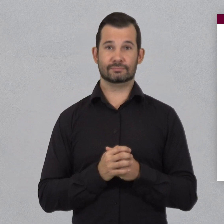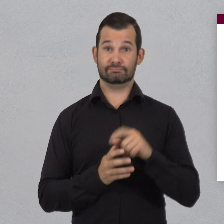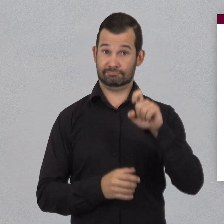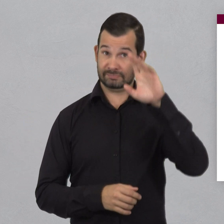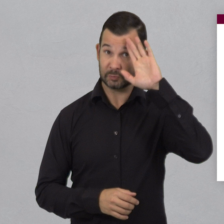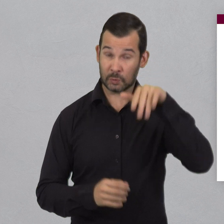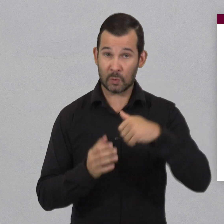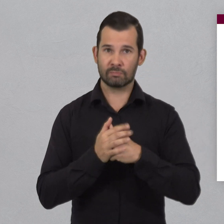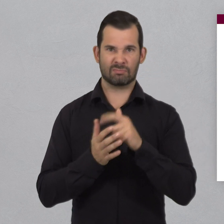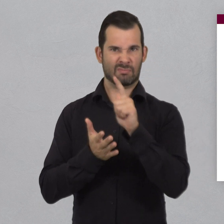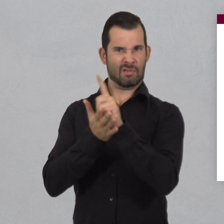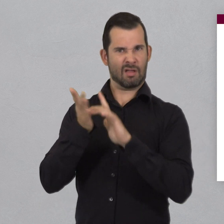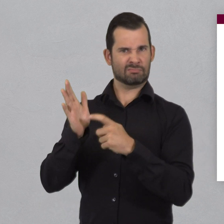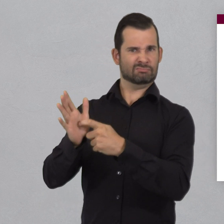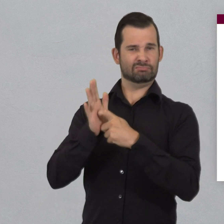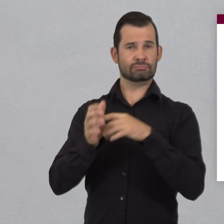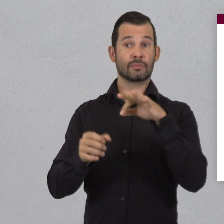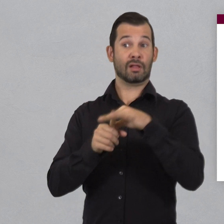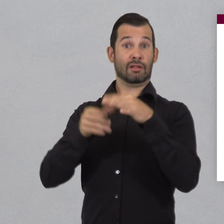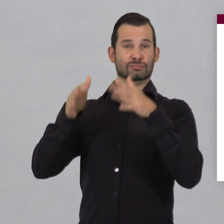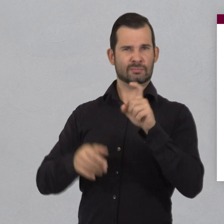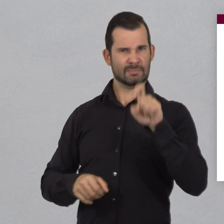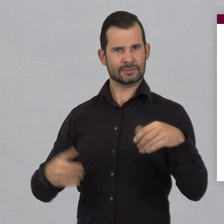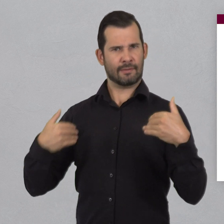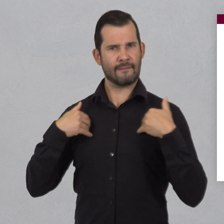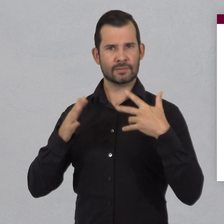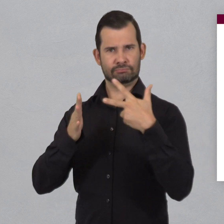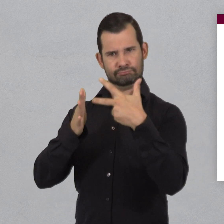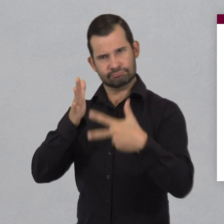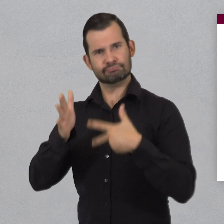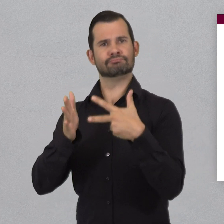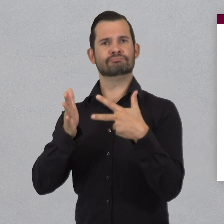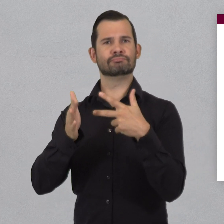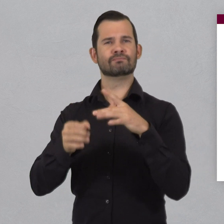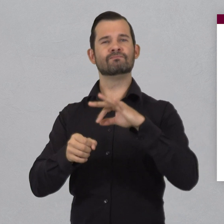Did you know? By law, electors must have three consecutive